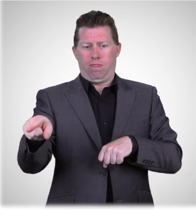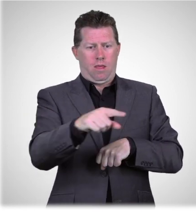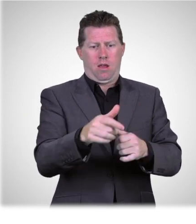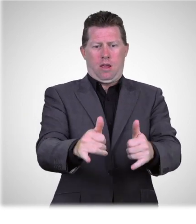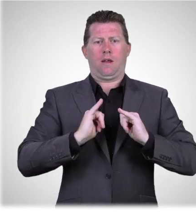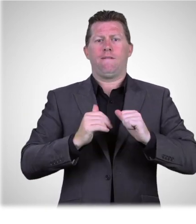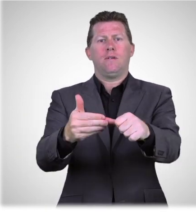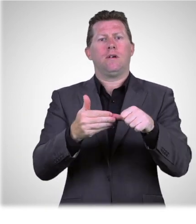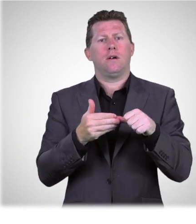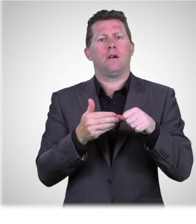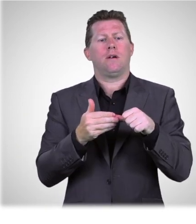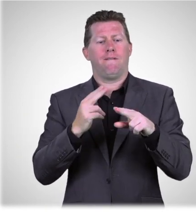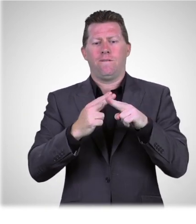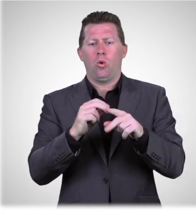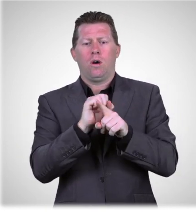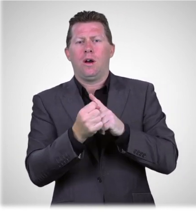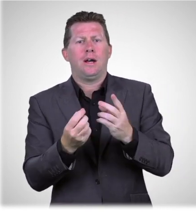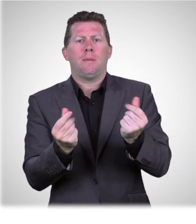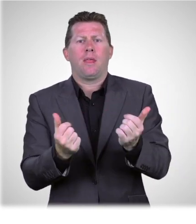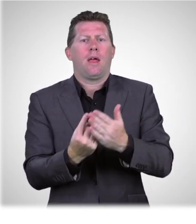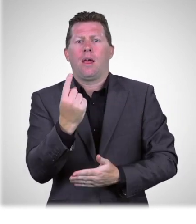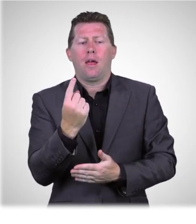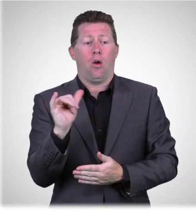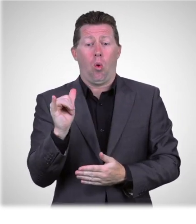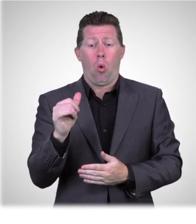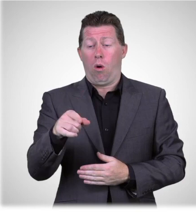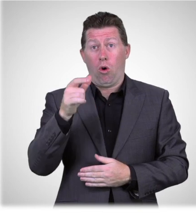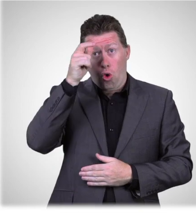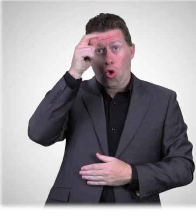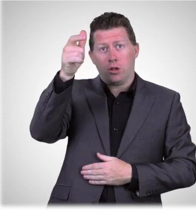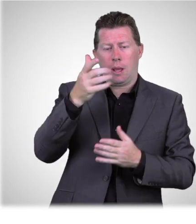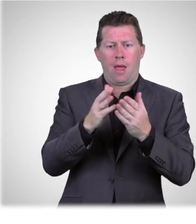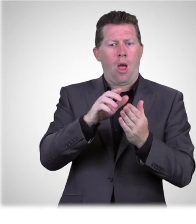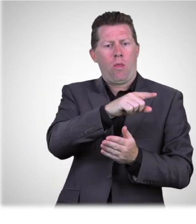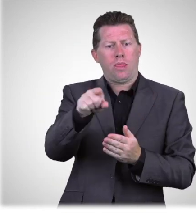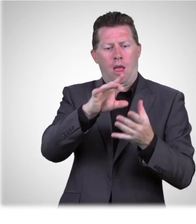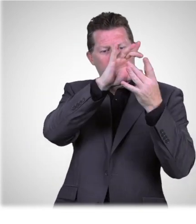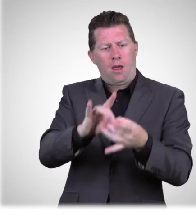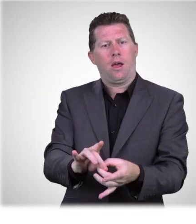tricky scenario, or to reflect on how they might apply the concept covered during the week or topic